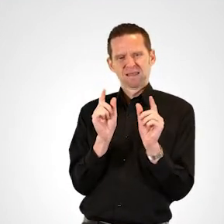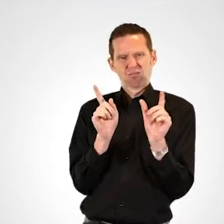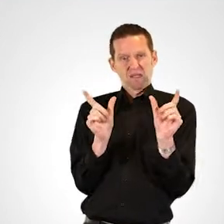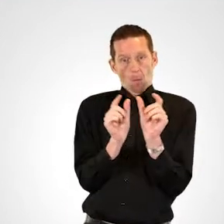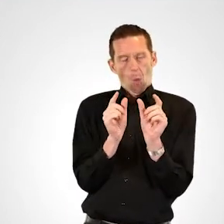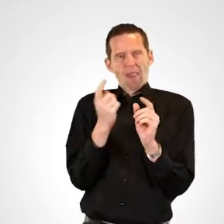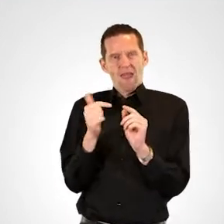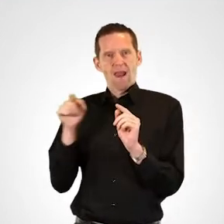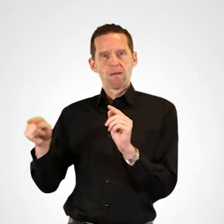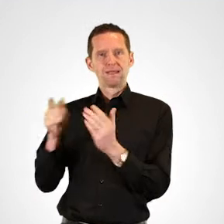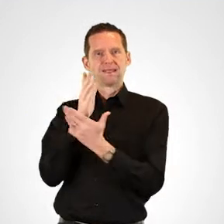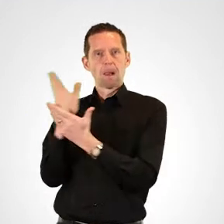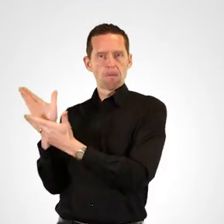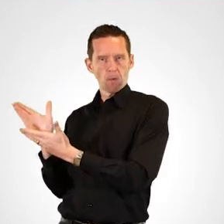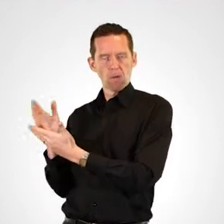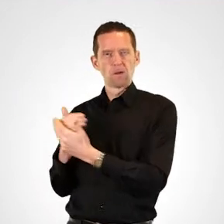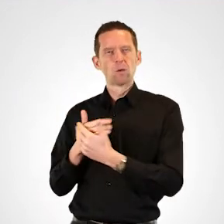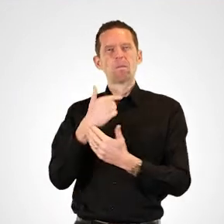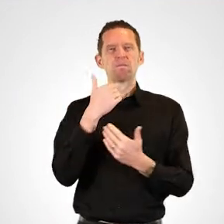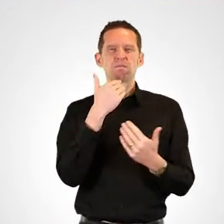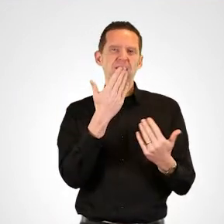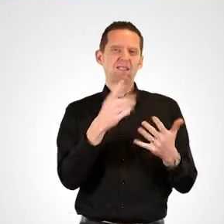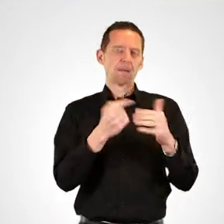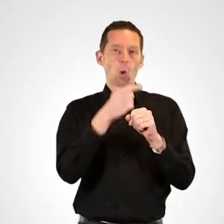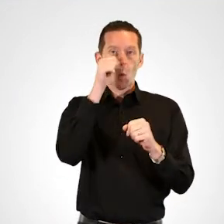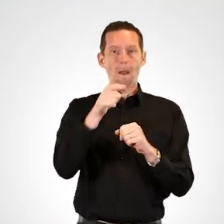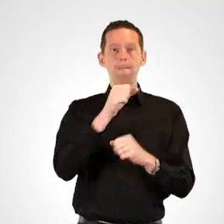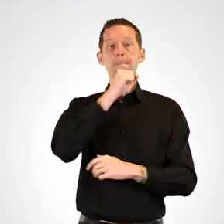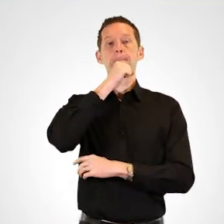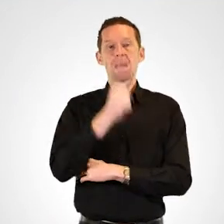So the example I always use is knowing that the word "man"